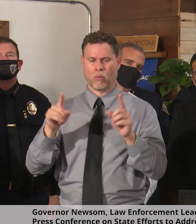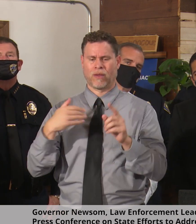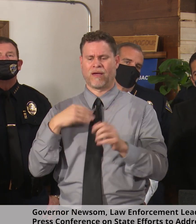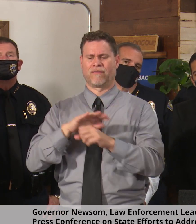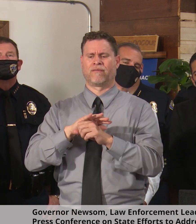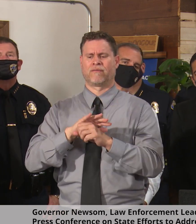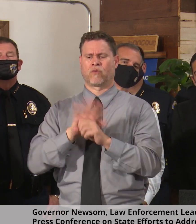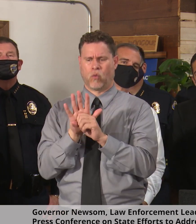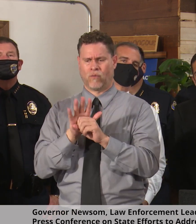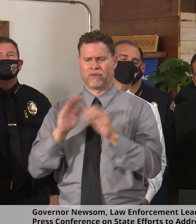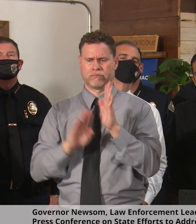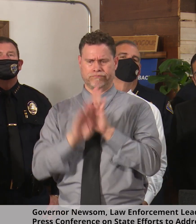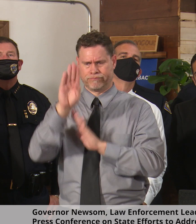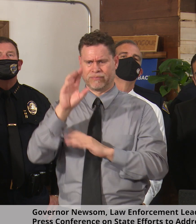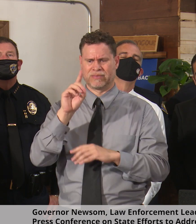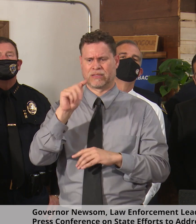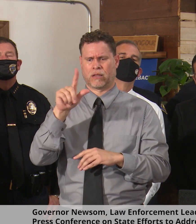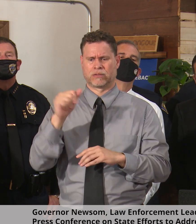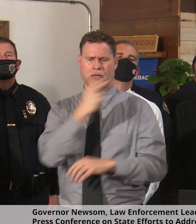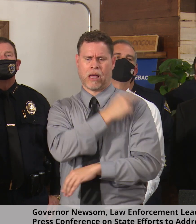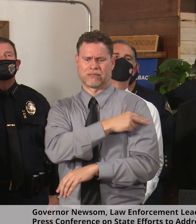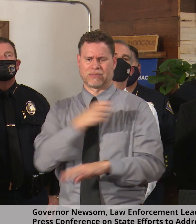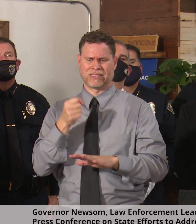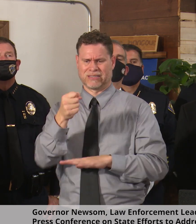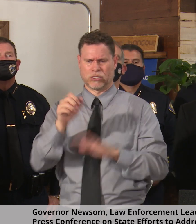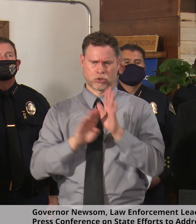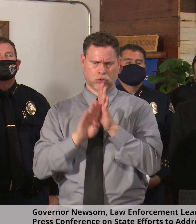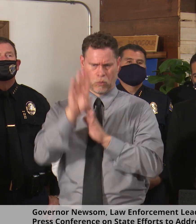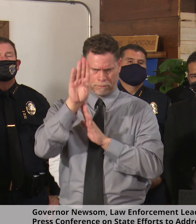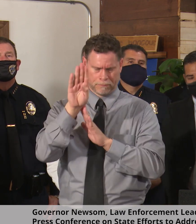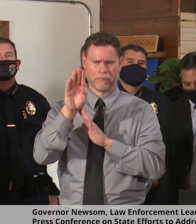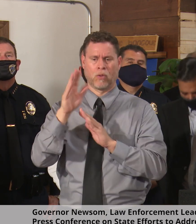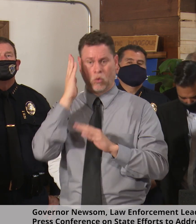cases going up with the delta variant. We've got hospitalizations going up. Will you at any